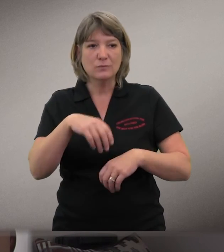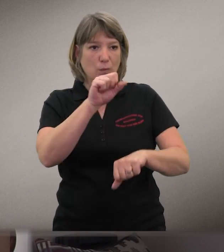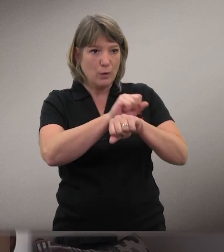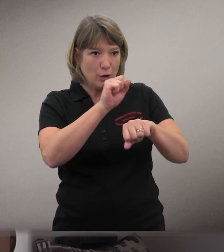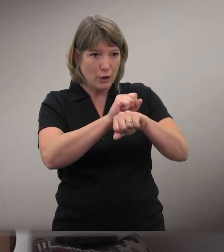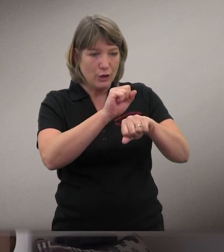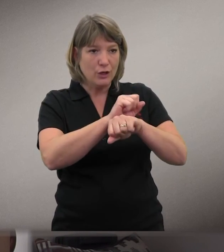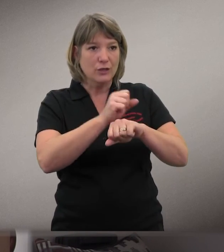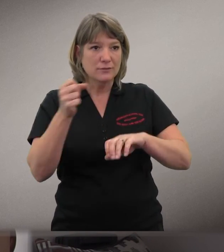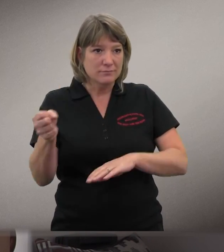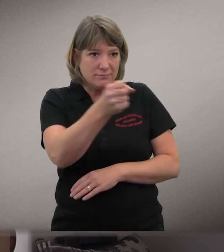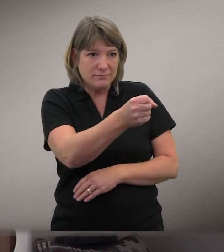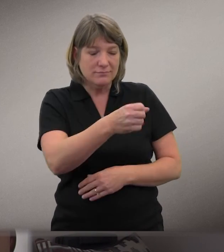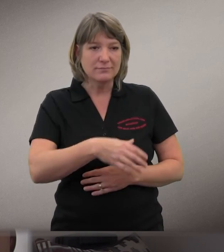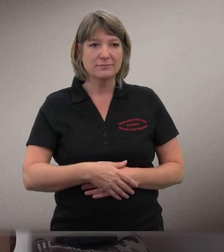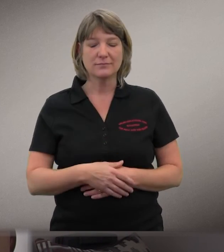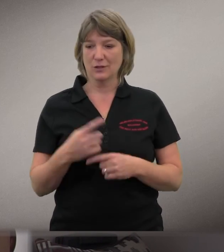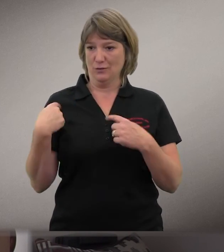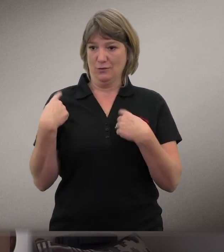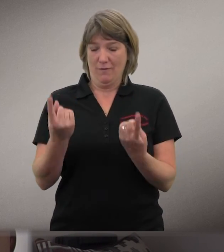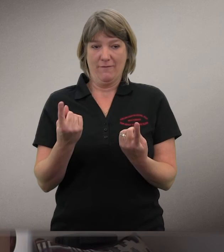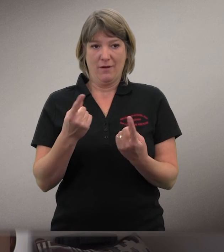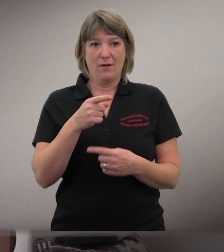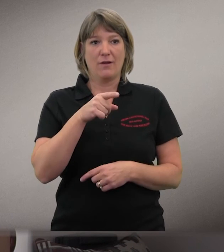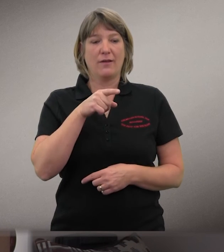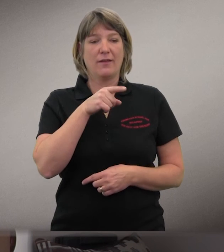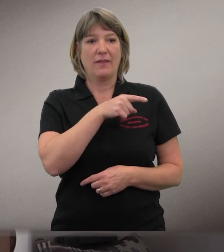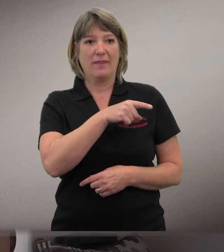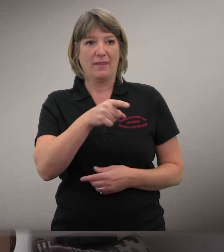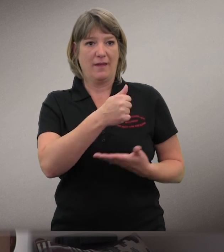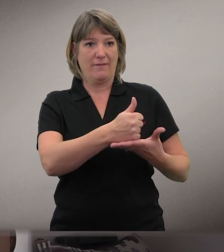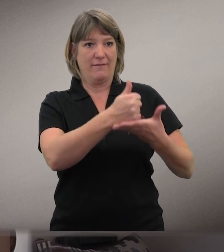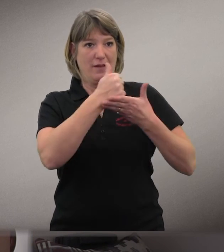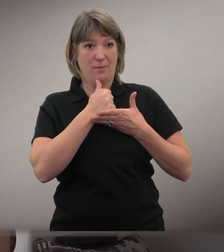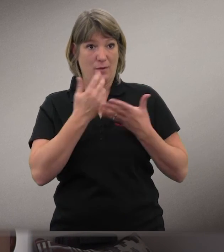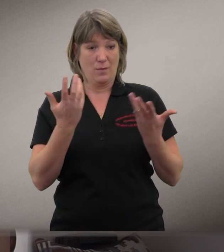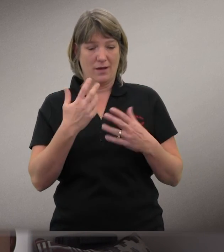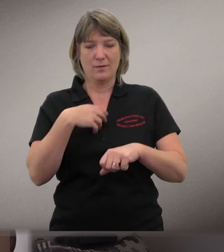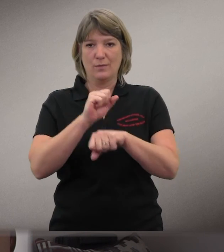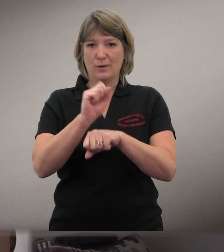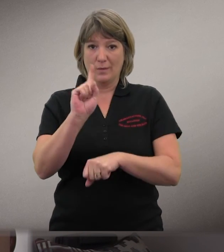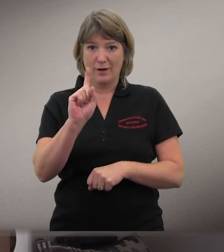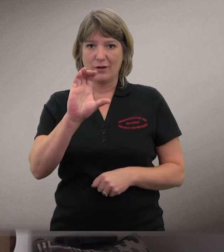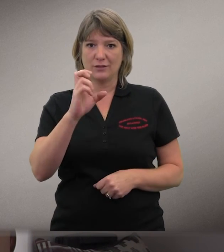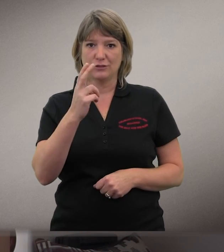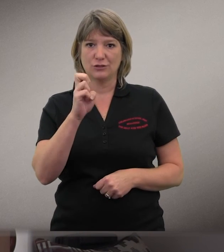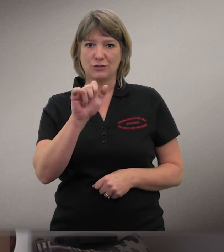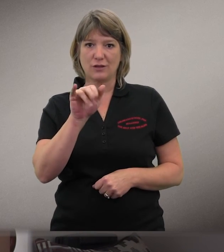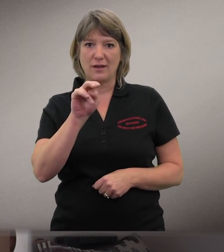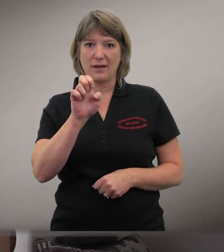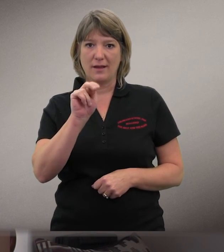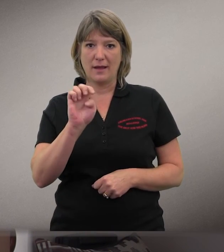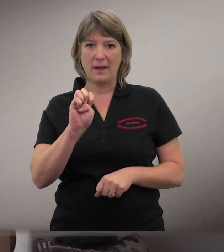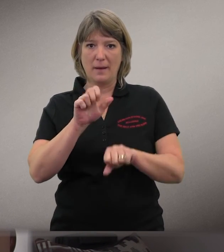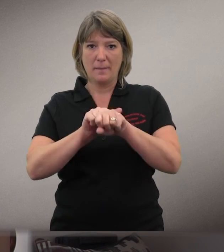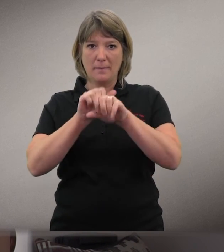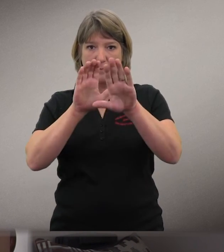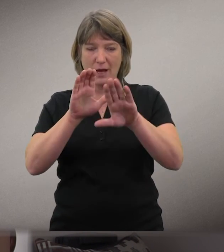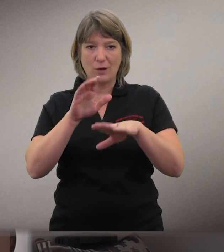or in work. So far they helped me get work at the Cheyenne Mountain Zoo, and that's a lot of fun,